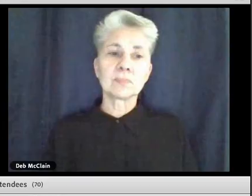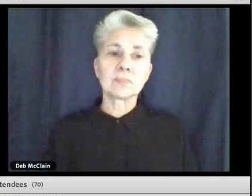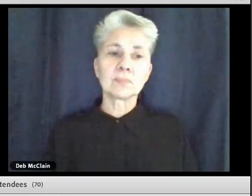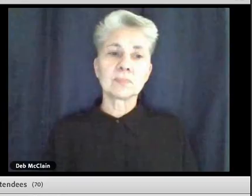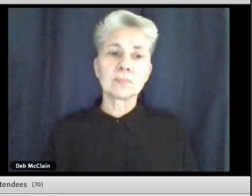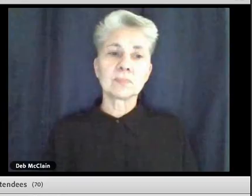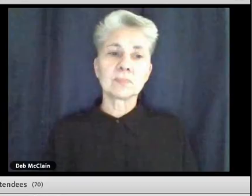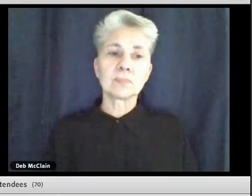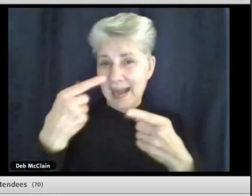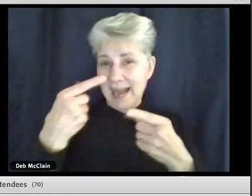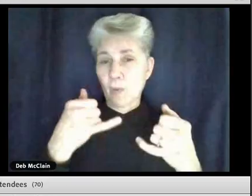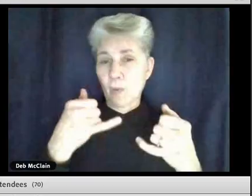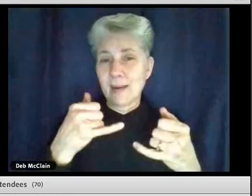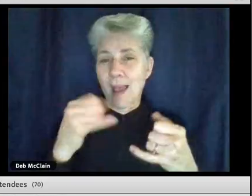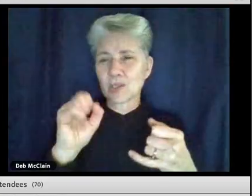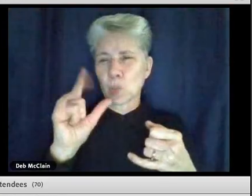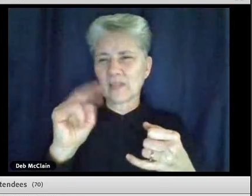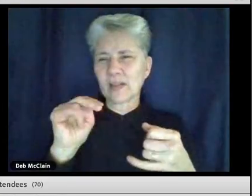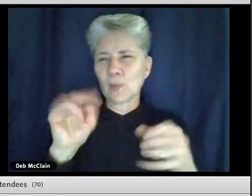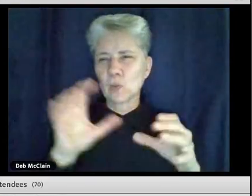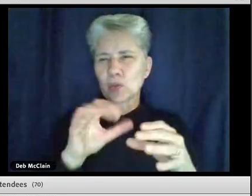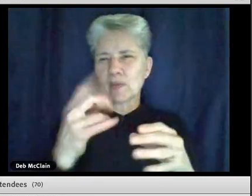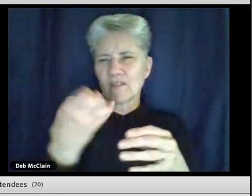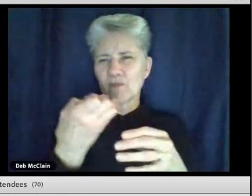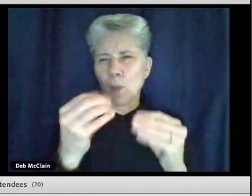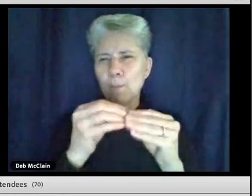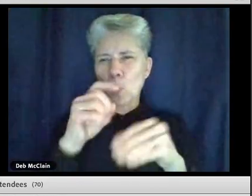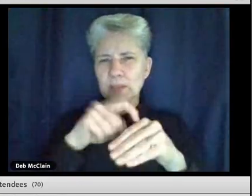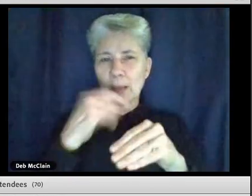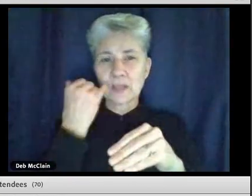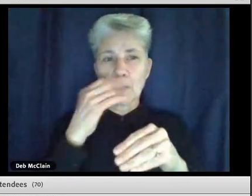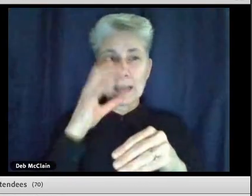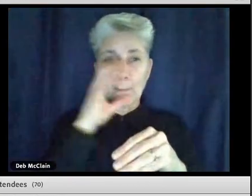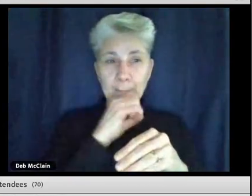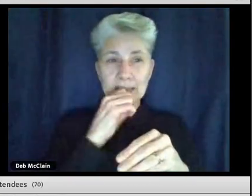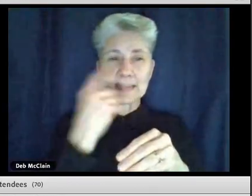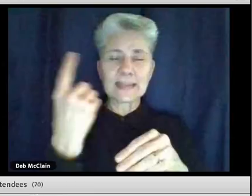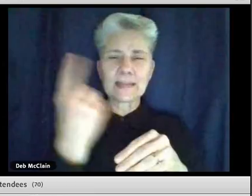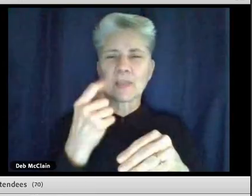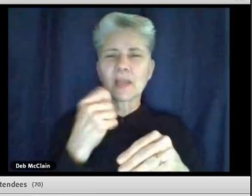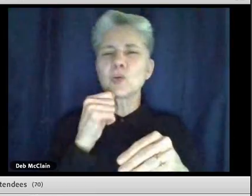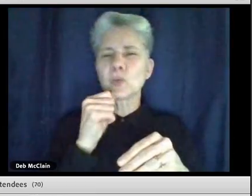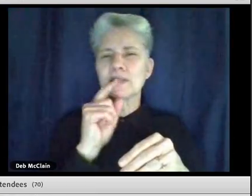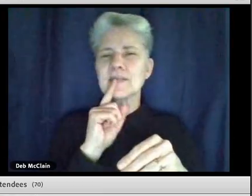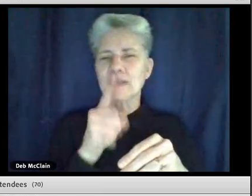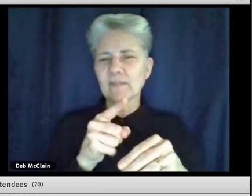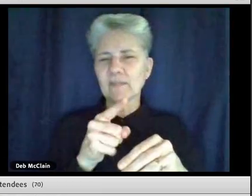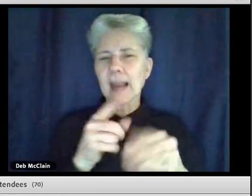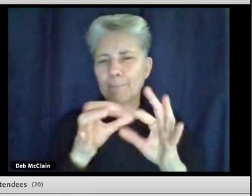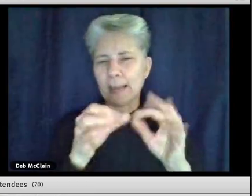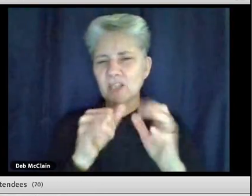Because there is some training going on right now, of course SWFLN is going to do this a couple more times, so if somebody has missed out on this,